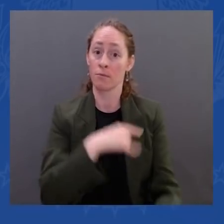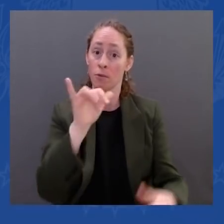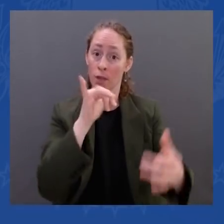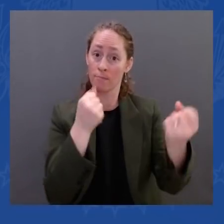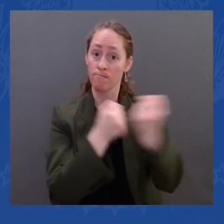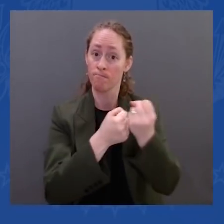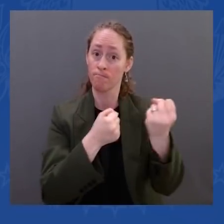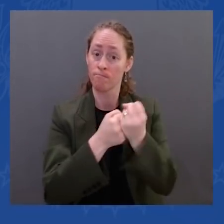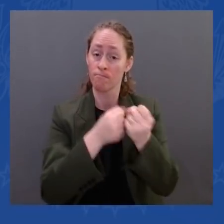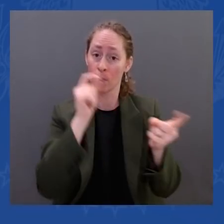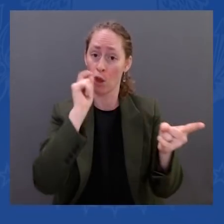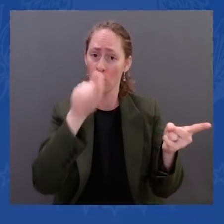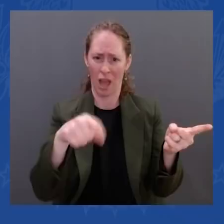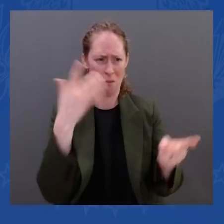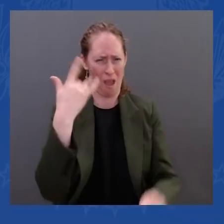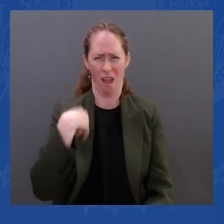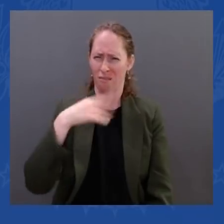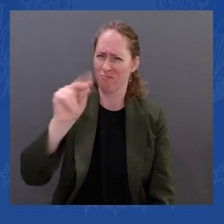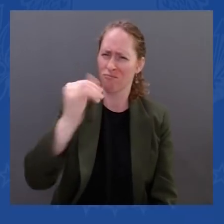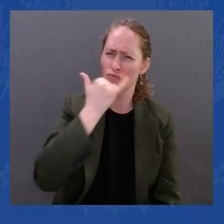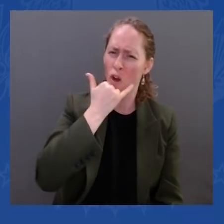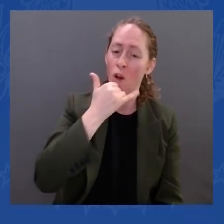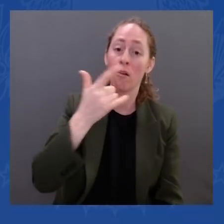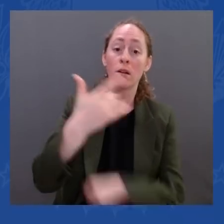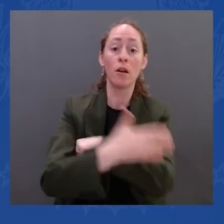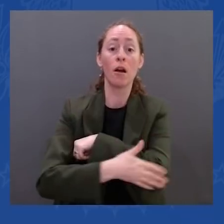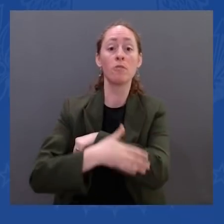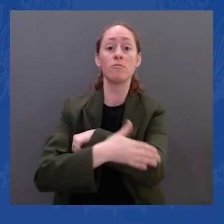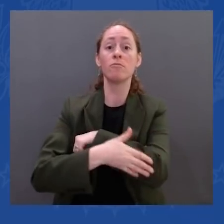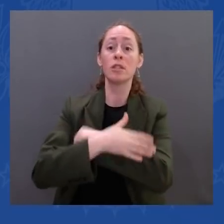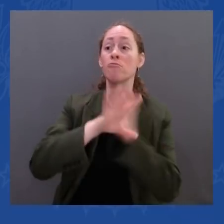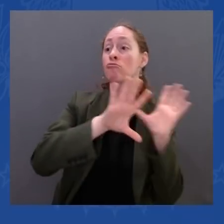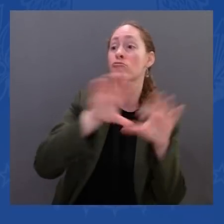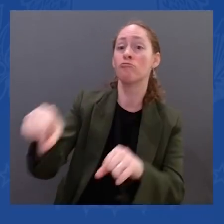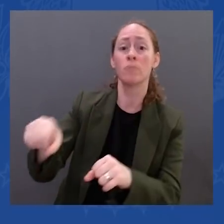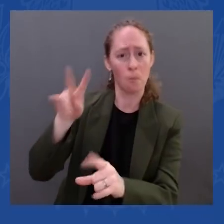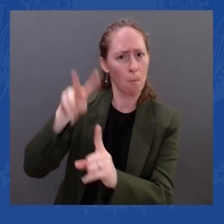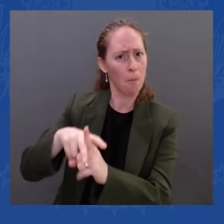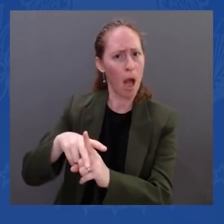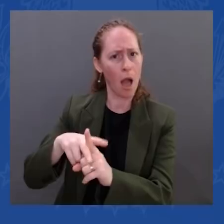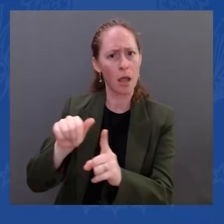And in Asia as well, peace and stability must be upheld and defended.